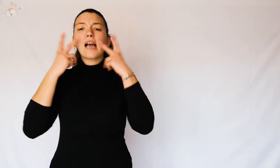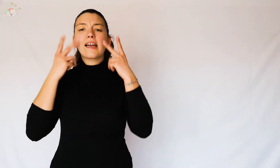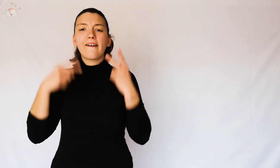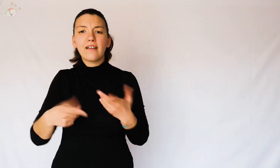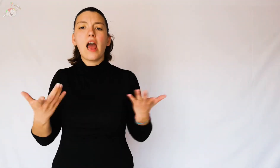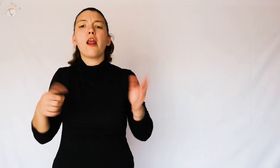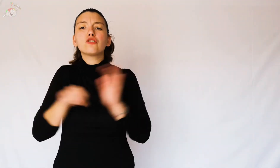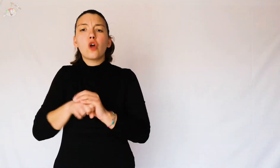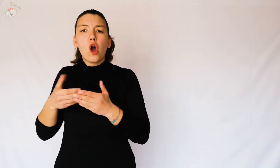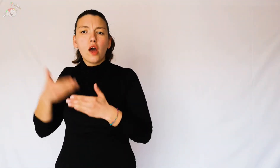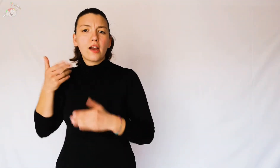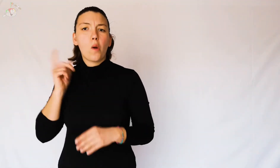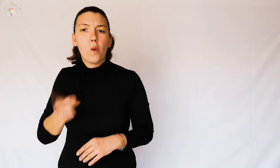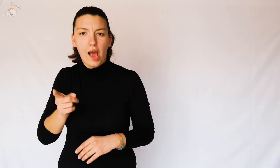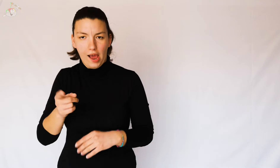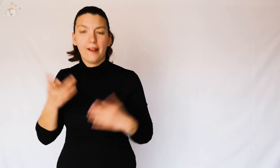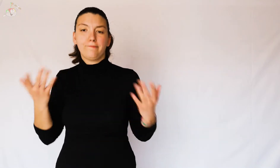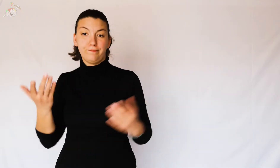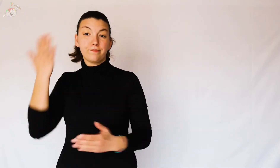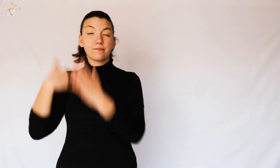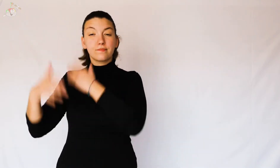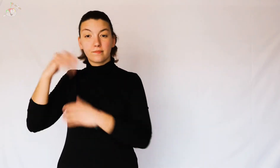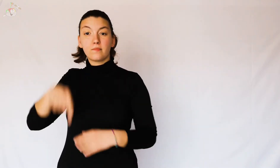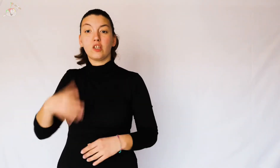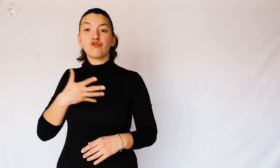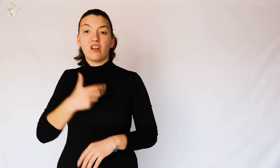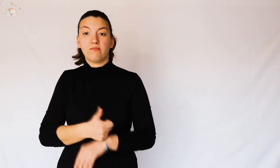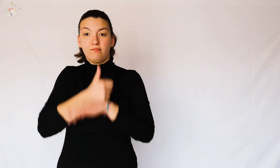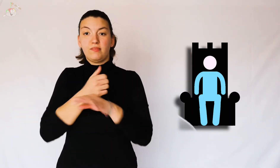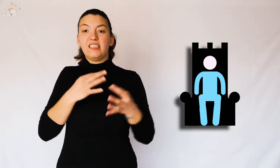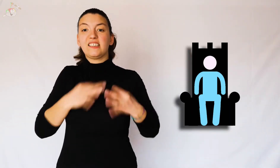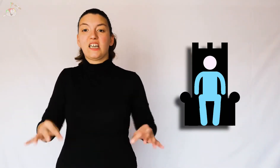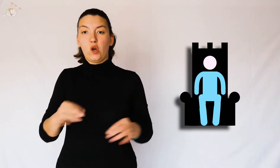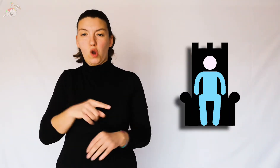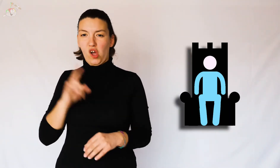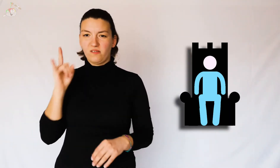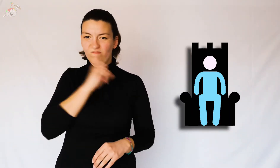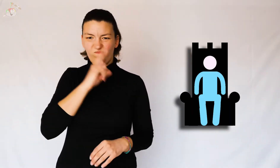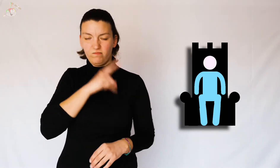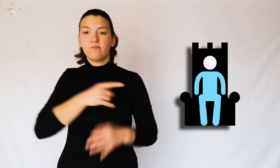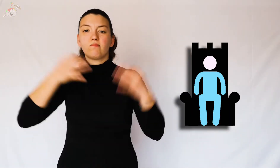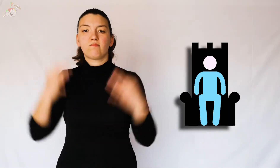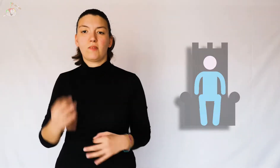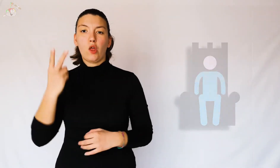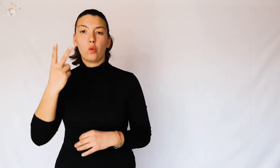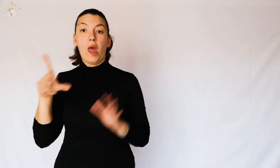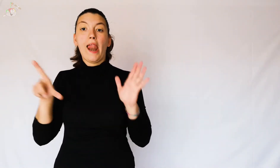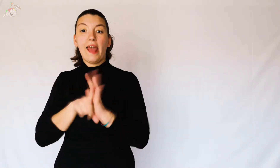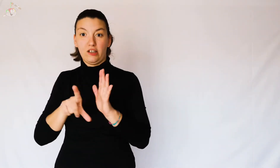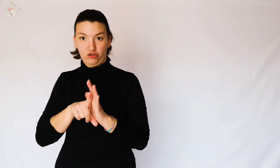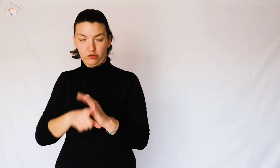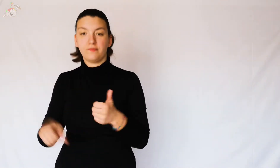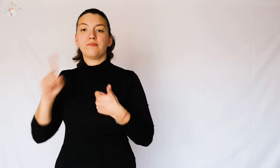What is the history of the Carnival? There was a tyrant and perfidious lord who had made two laws.